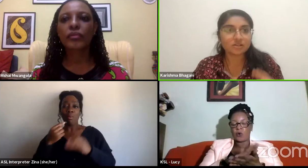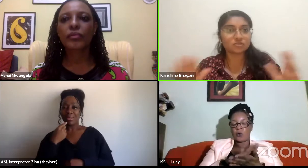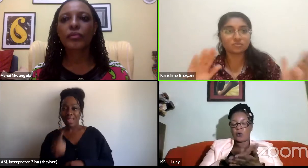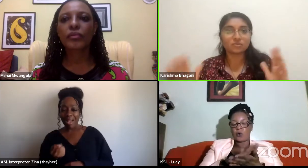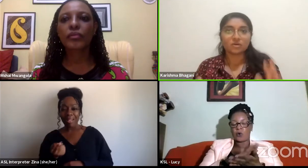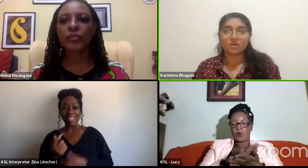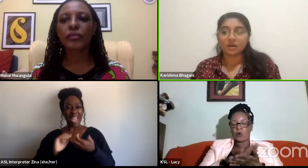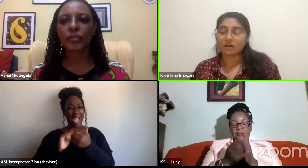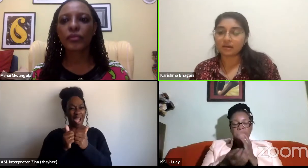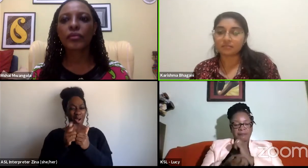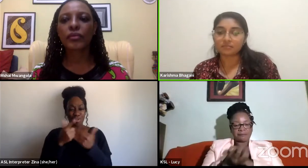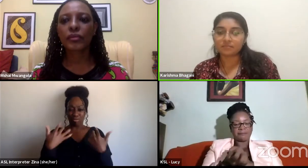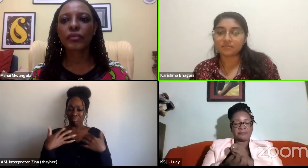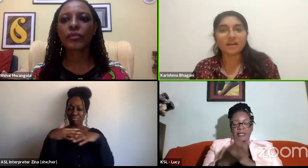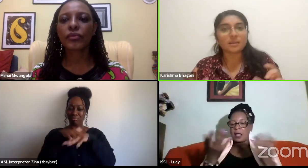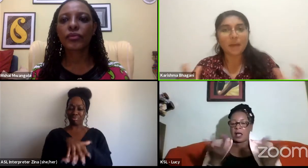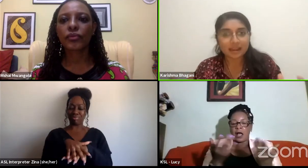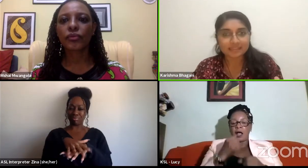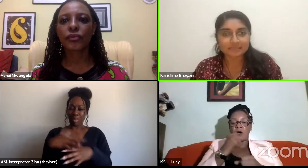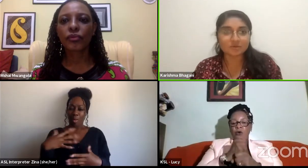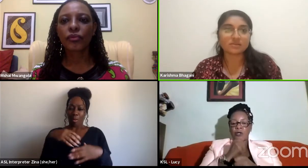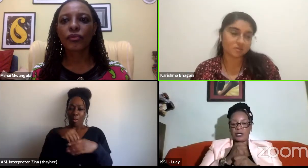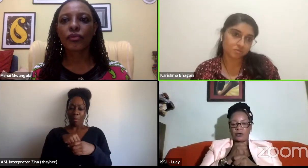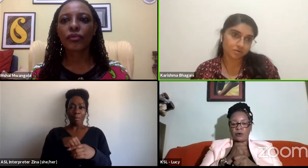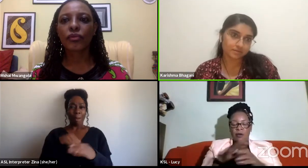How did you find a balance between these two worlds?